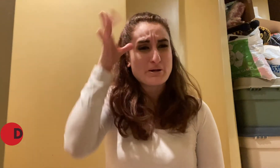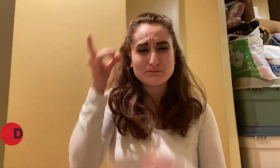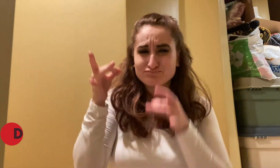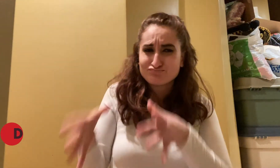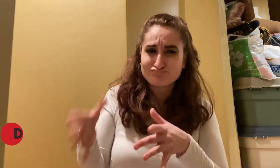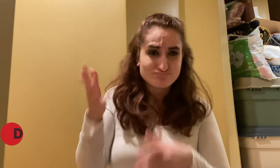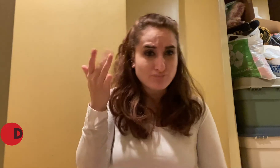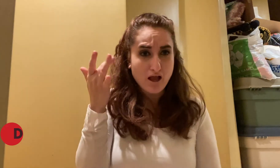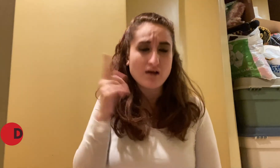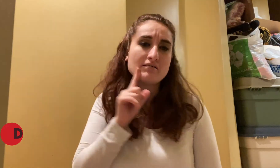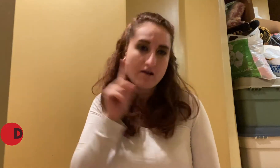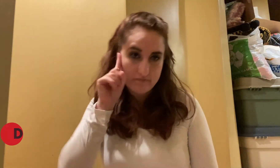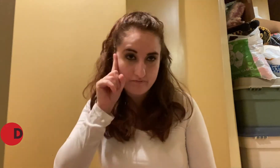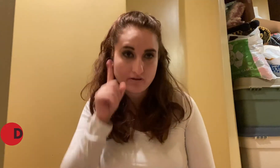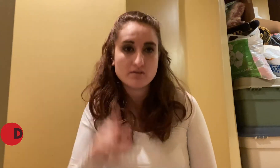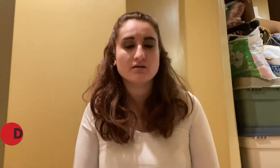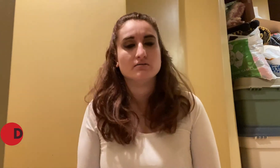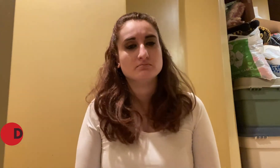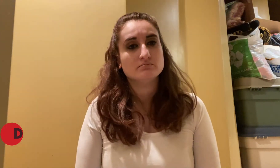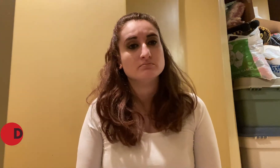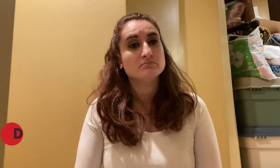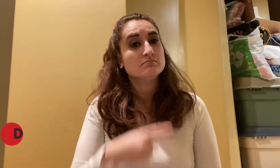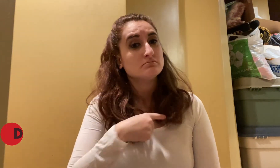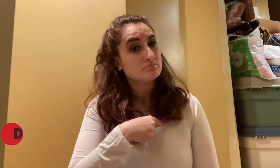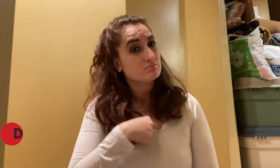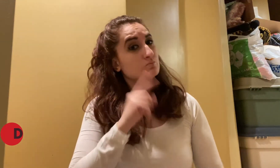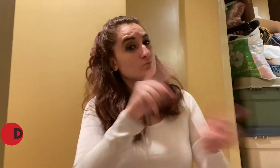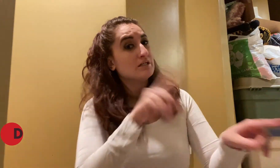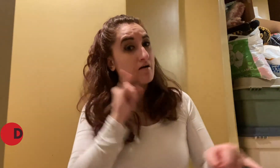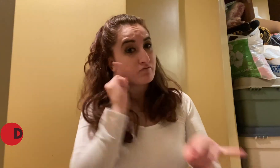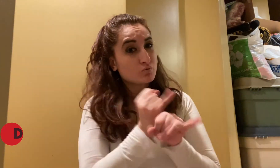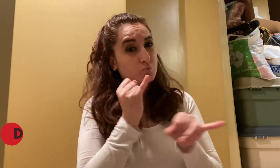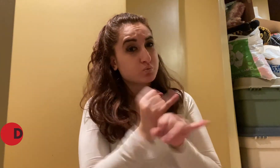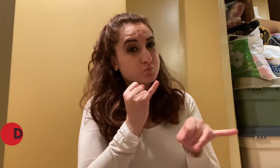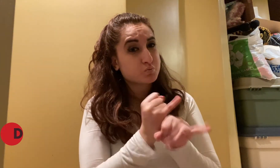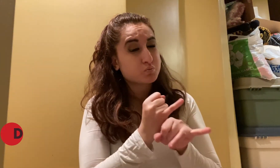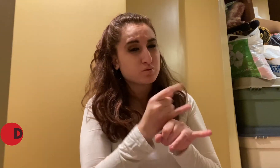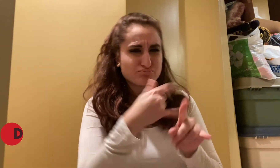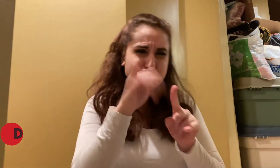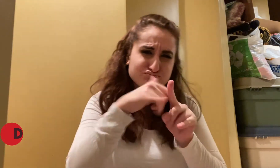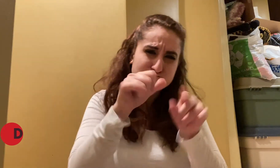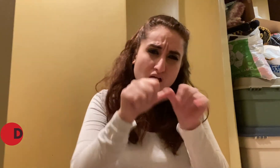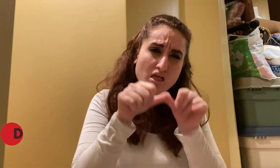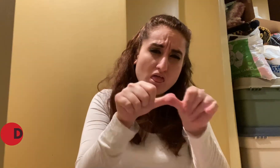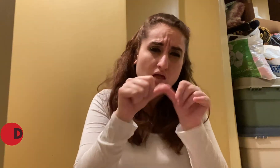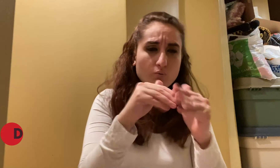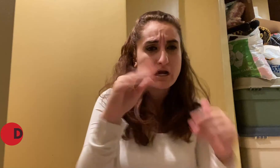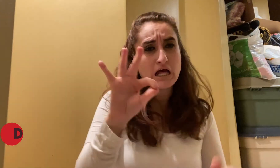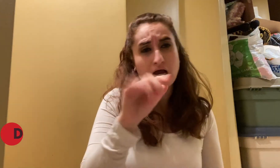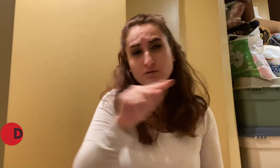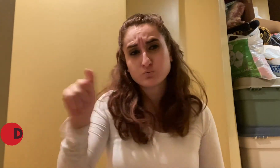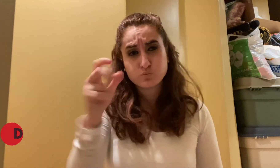being present in the home and hate among my parents because I was Deaf. I went to a Deaf school and tolerated constant bullying from